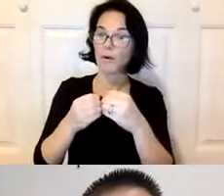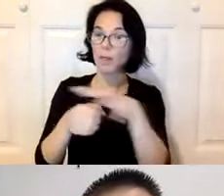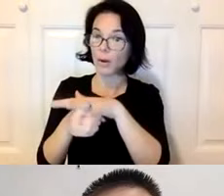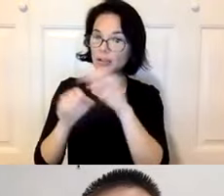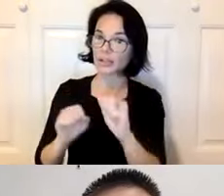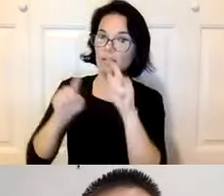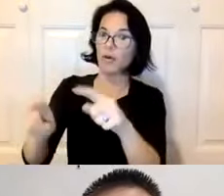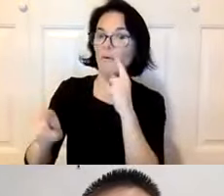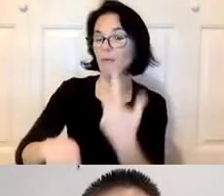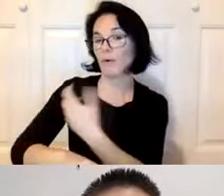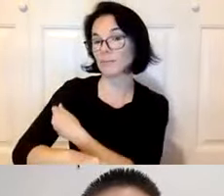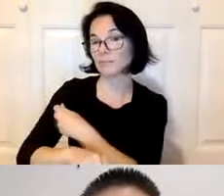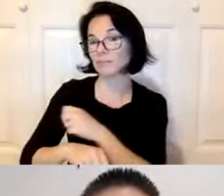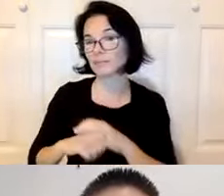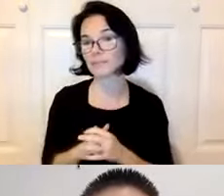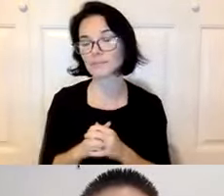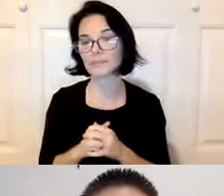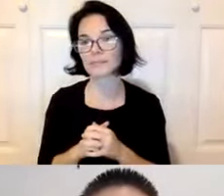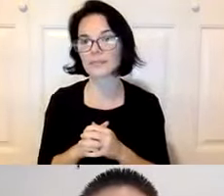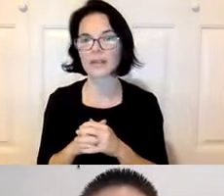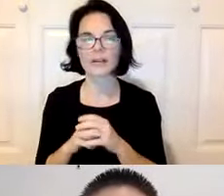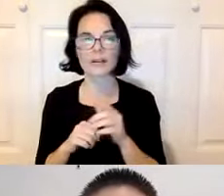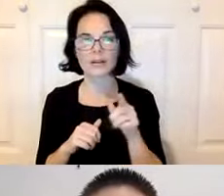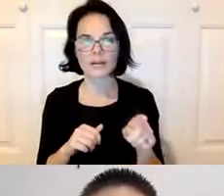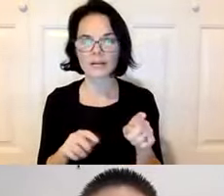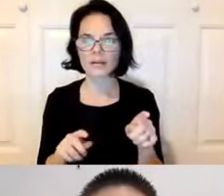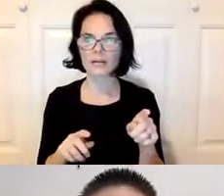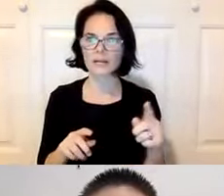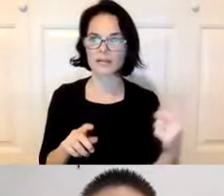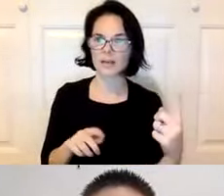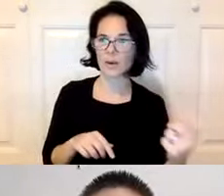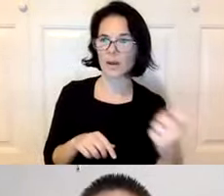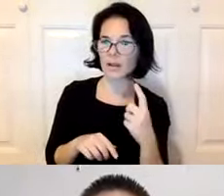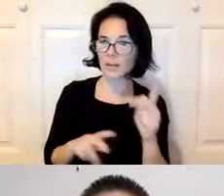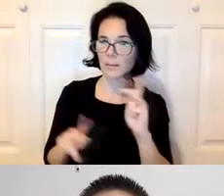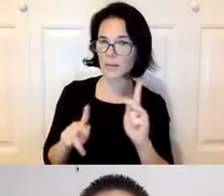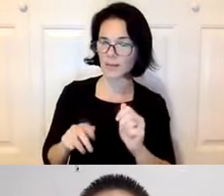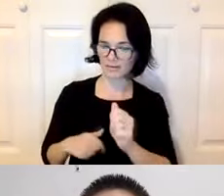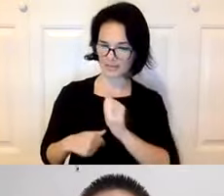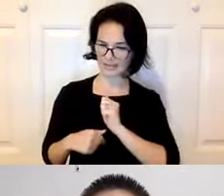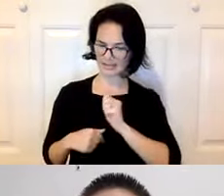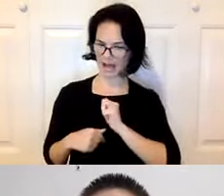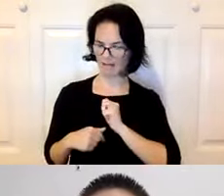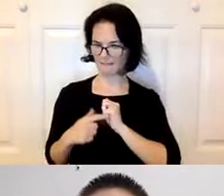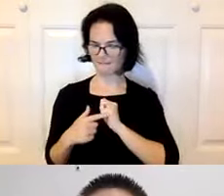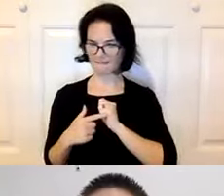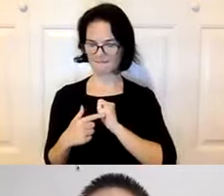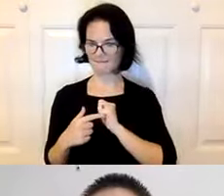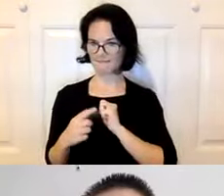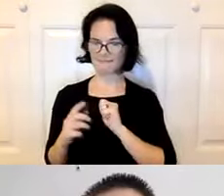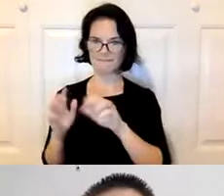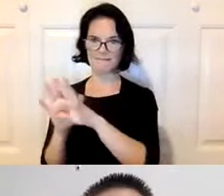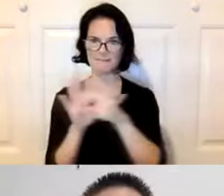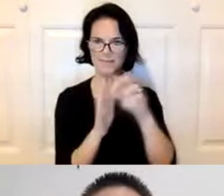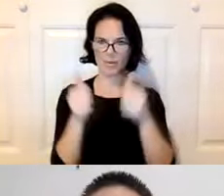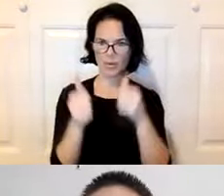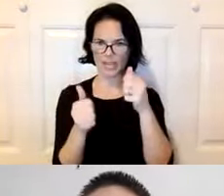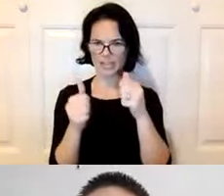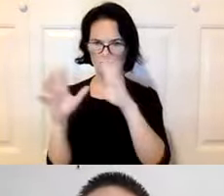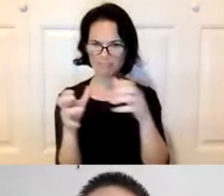"Do people self-identify into these categories? Do you need proof that you’re an essential worker?”